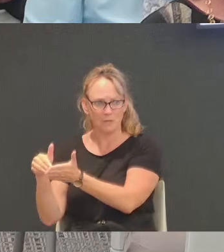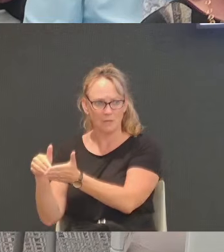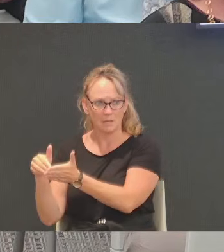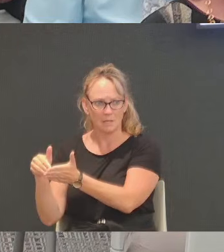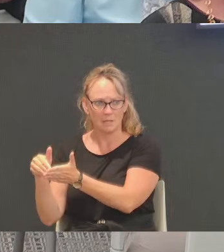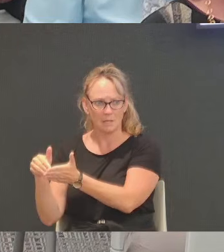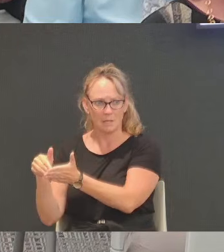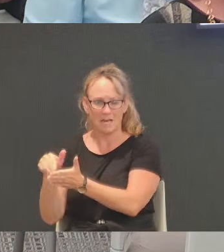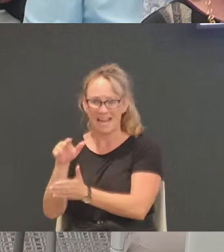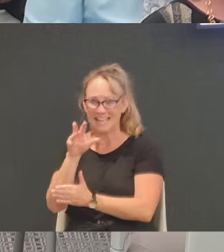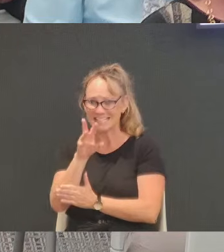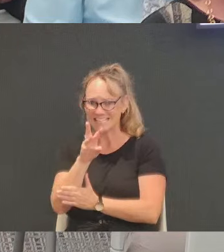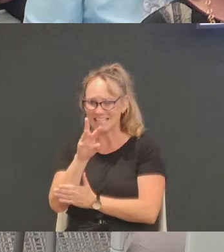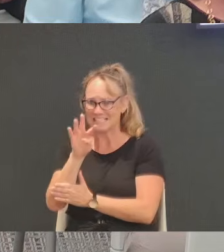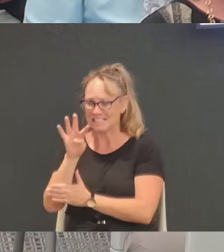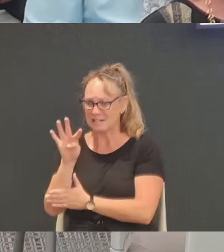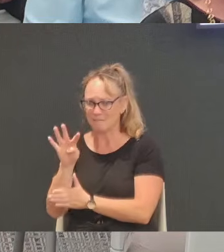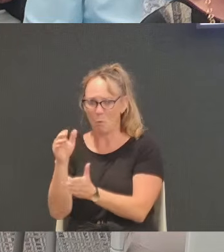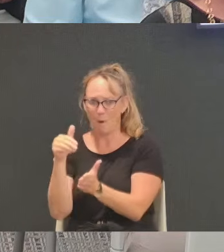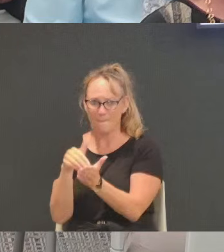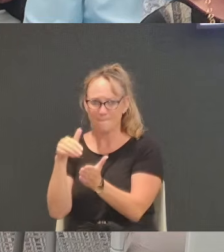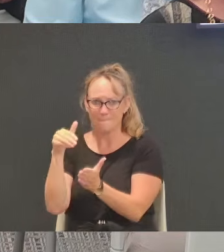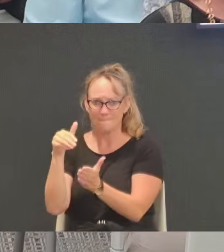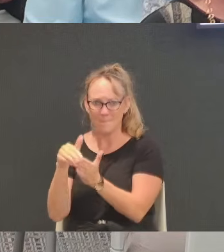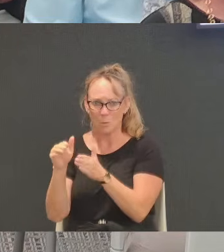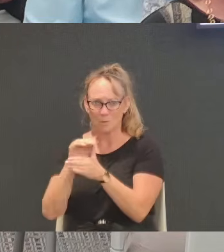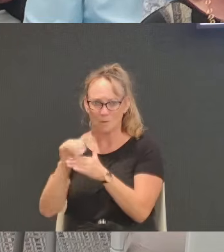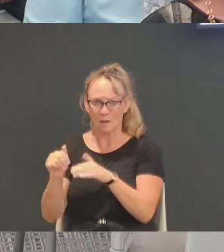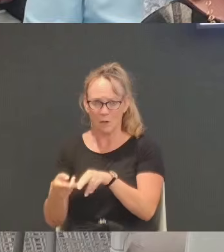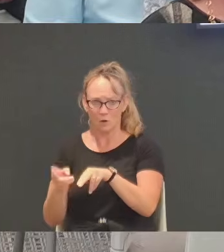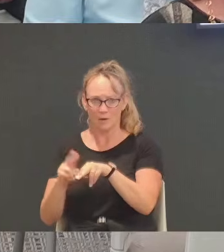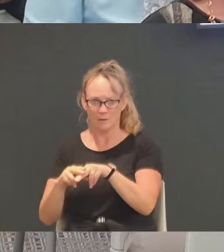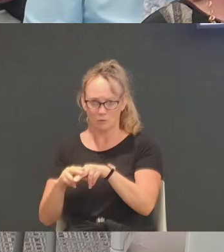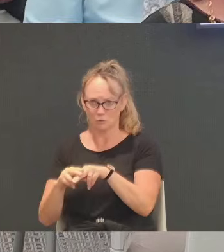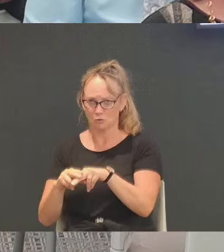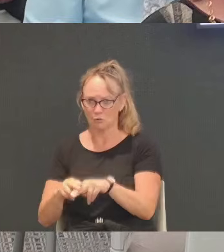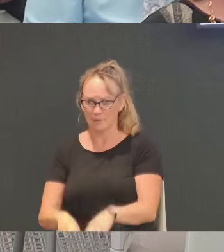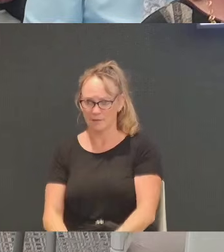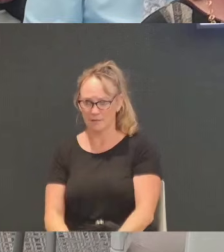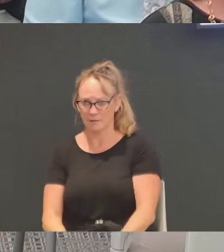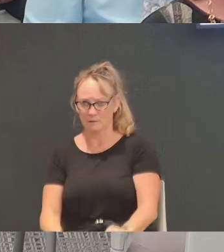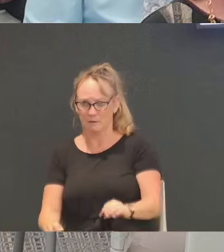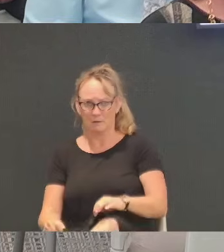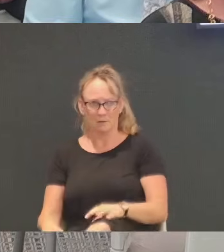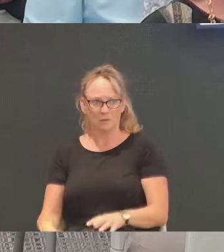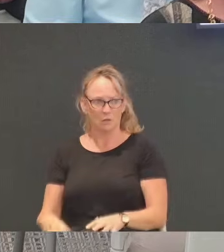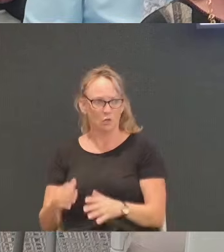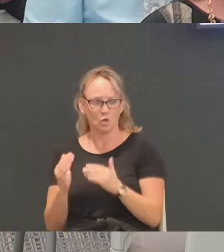$64 million increase. There's too much fraud, uh, fraud, waste, and abuse, and a lack of integrity